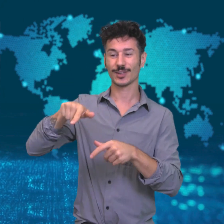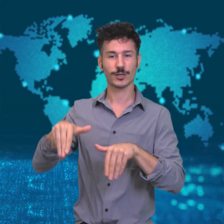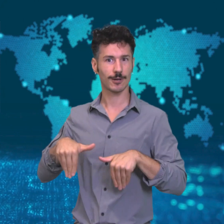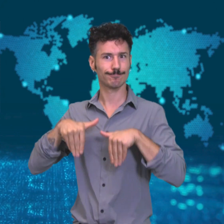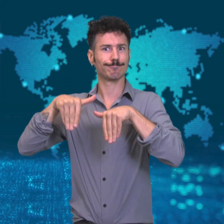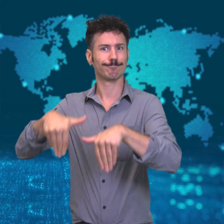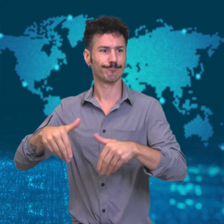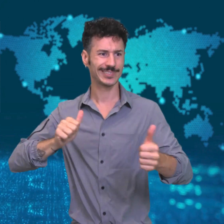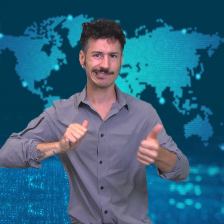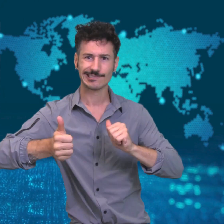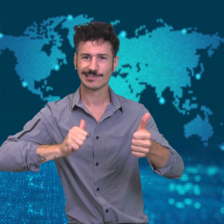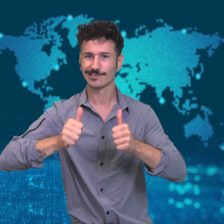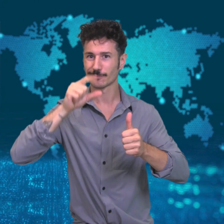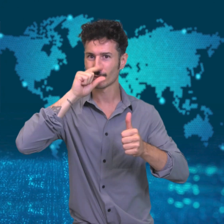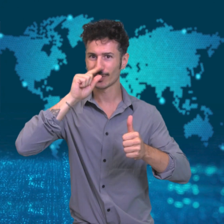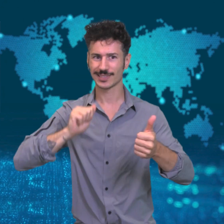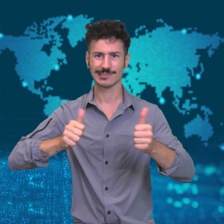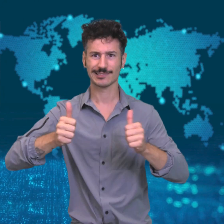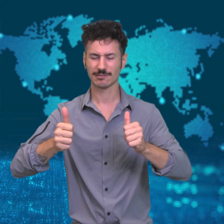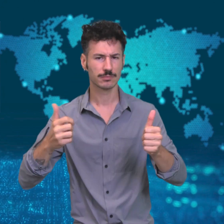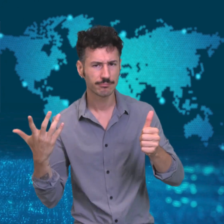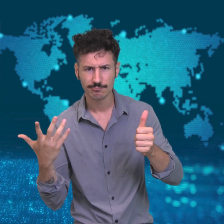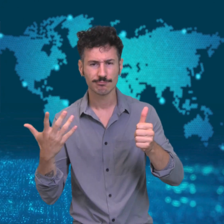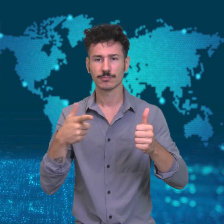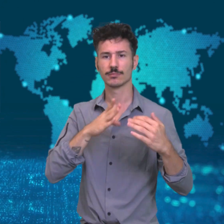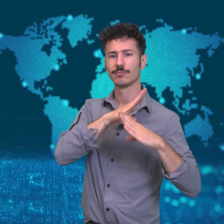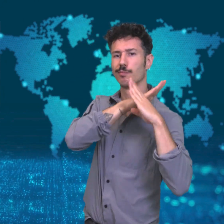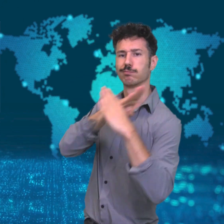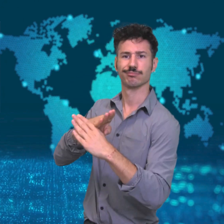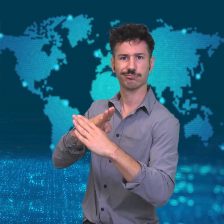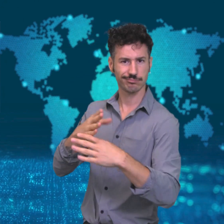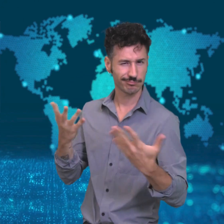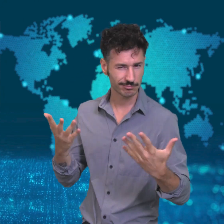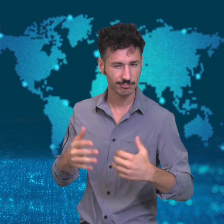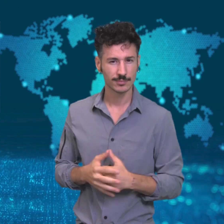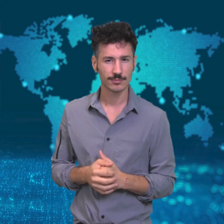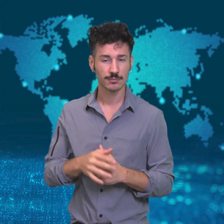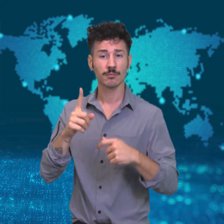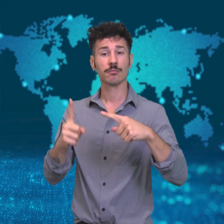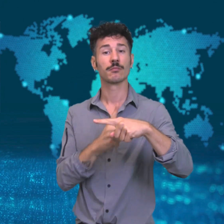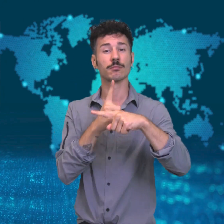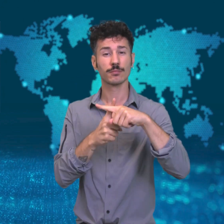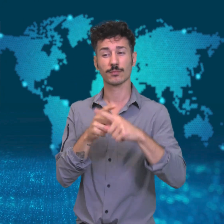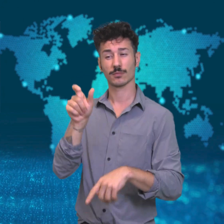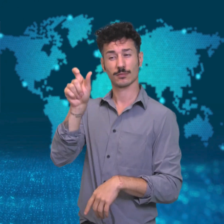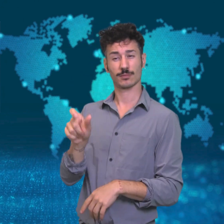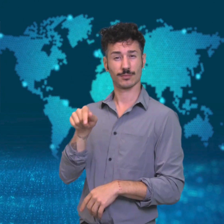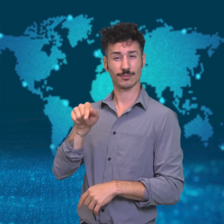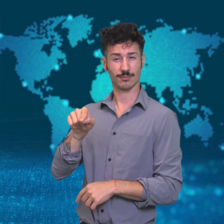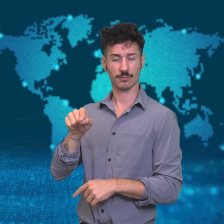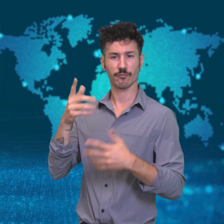He tried to run against Putin in the 2018 presidential election